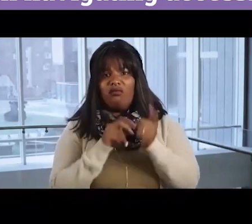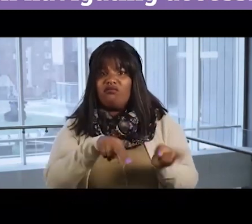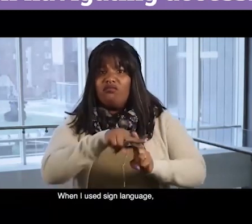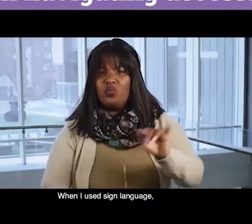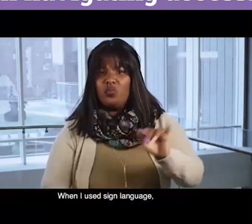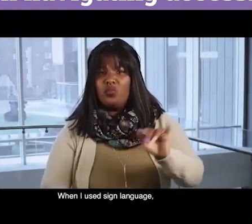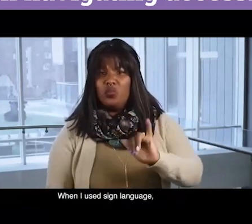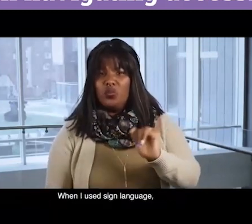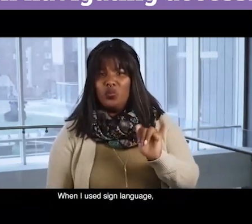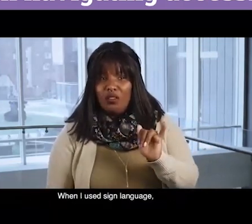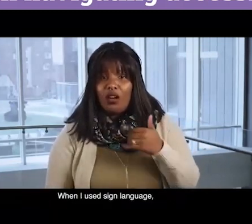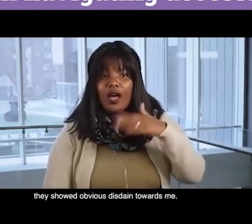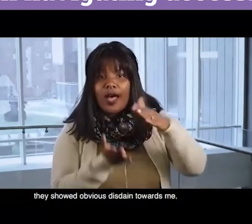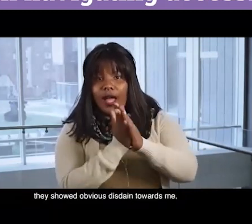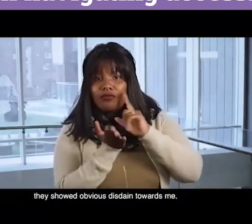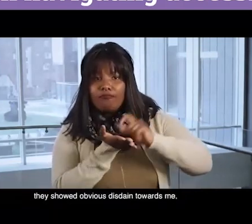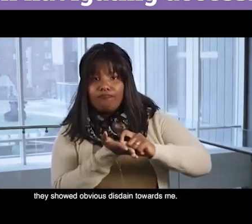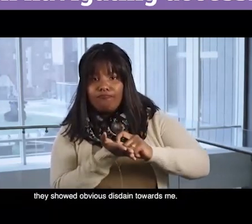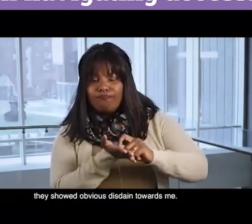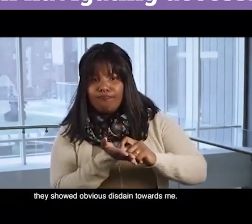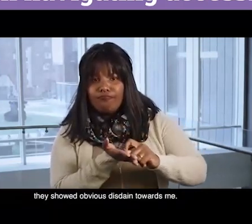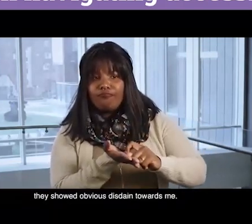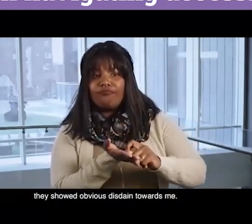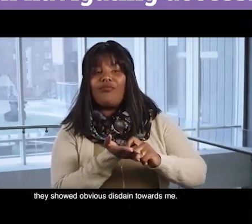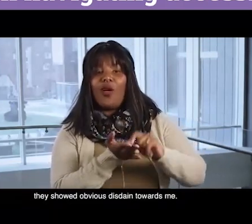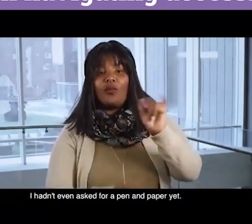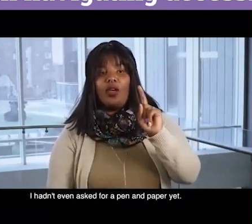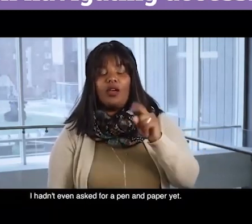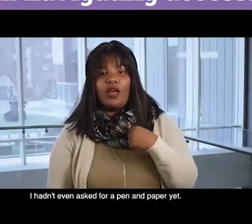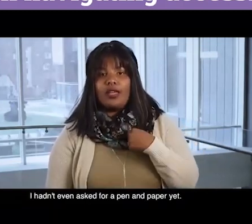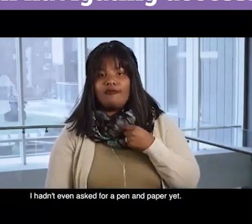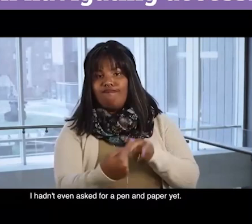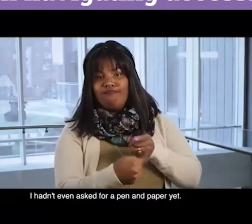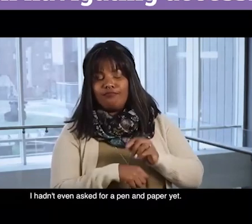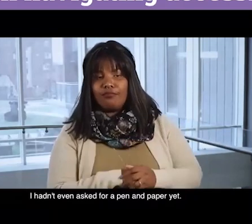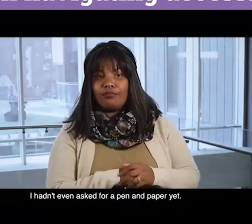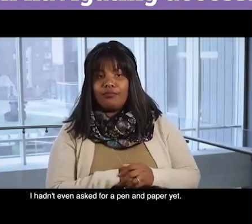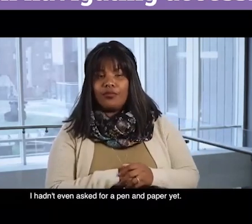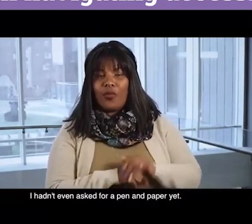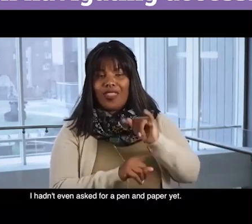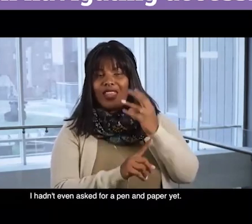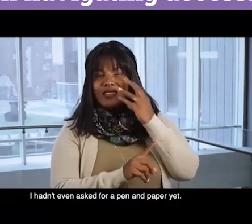When I used sign language, they showed obvious disdain towards me. I hadn't even asked for a pen or paper yet.